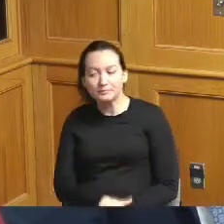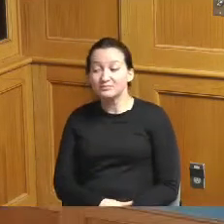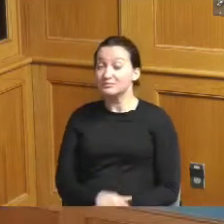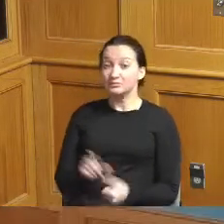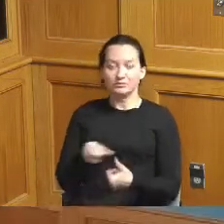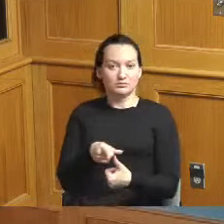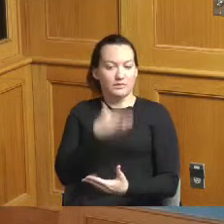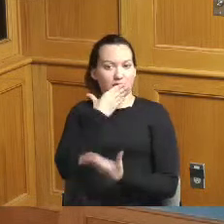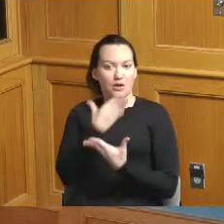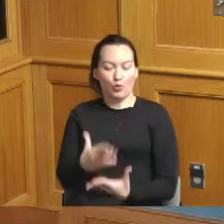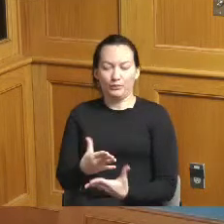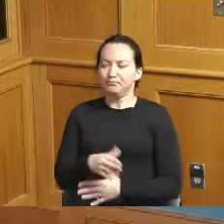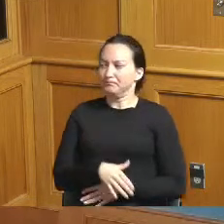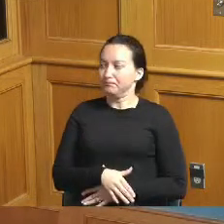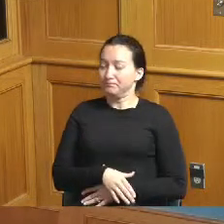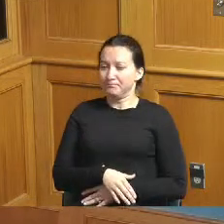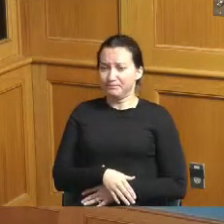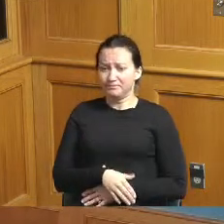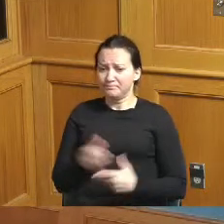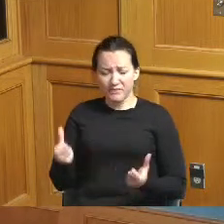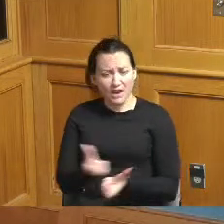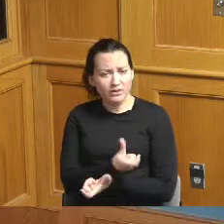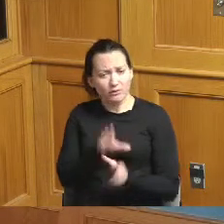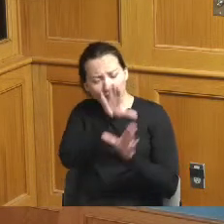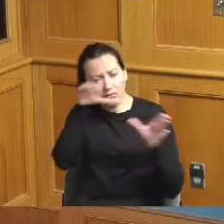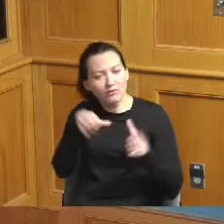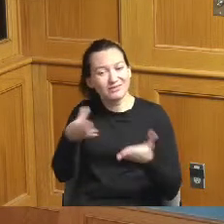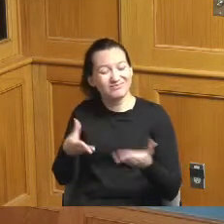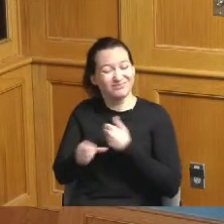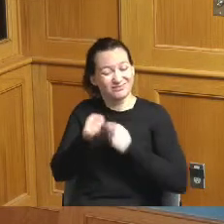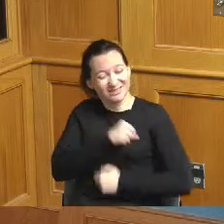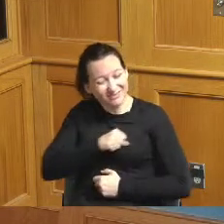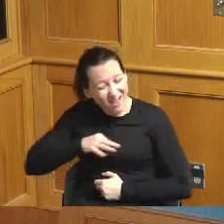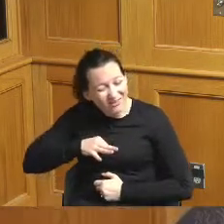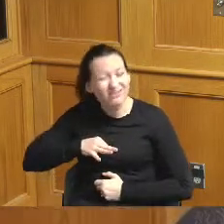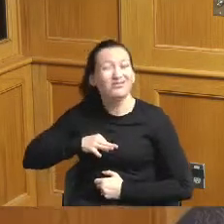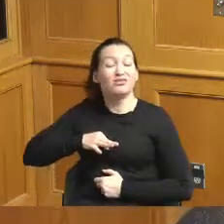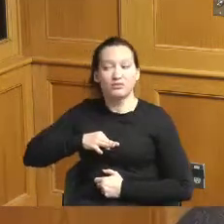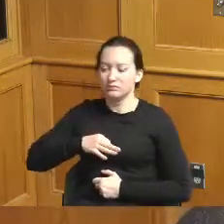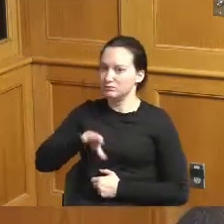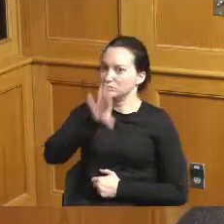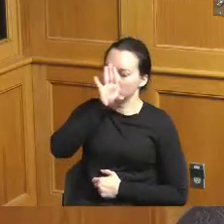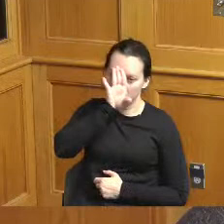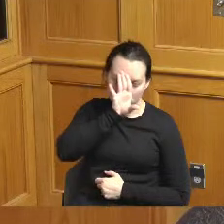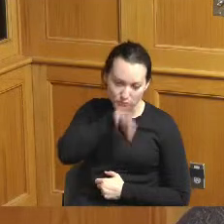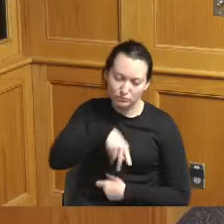of all thank you for what all all that you do and the staff over there is we know it's hard working